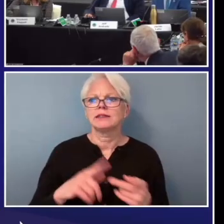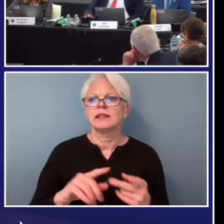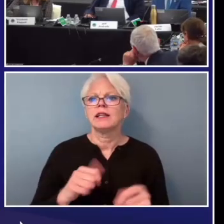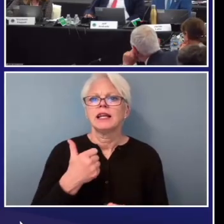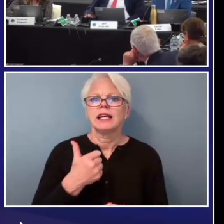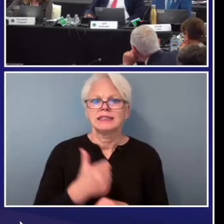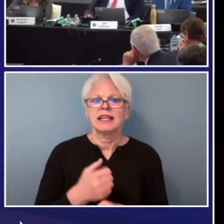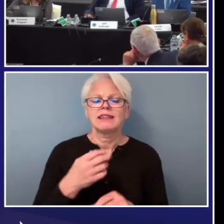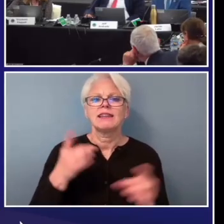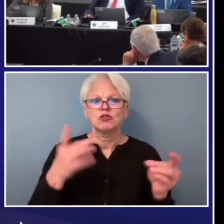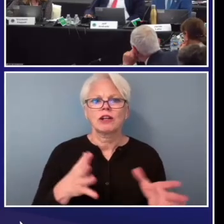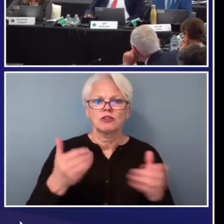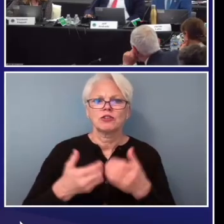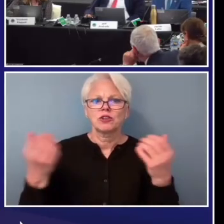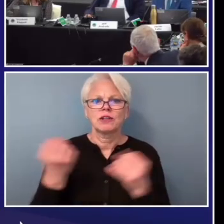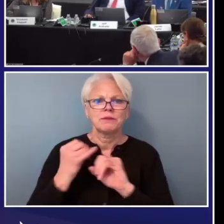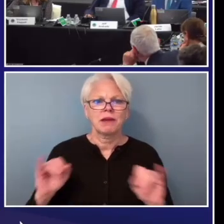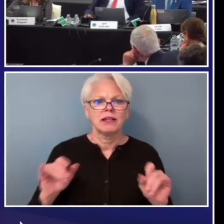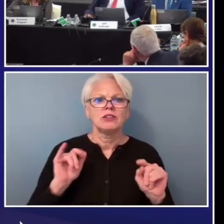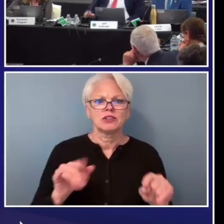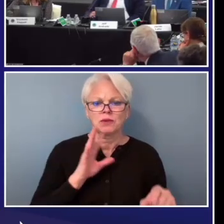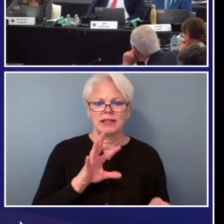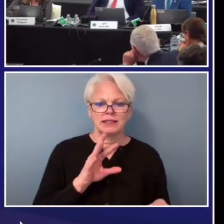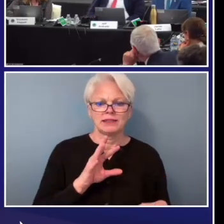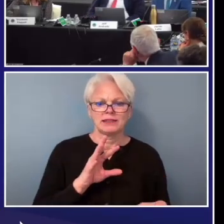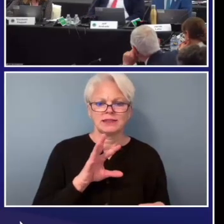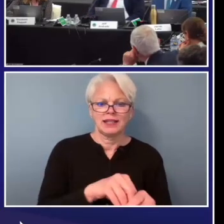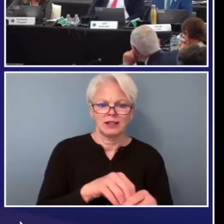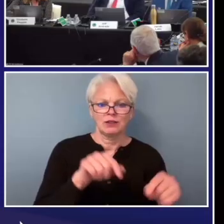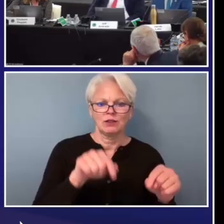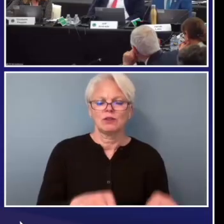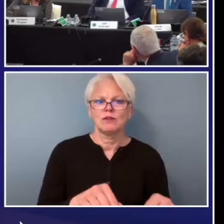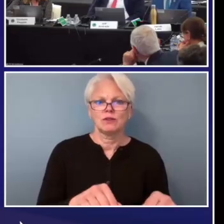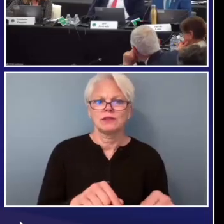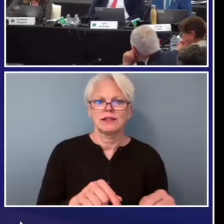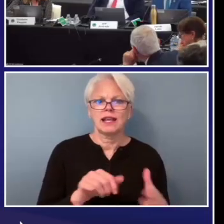of this essentially just kind of injects that into, uh, the accreditation world.